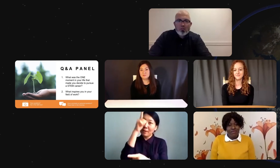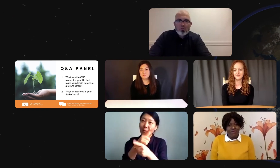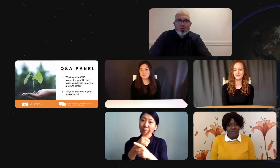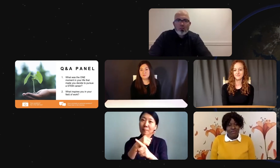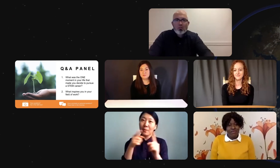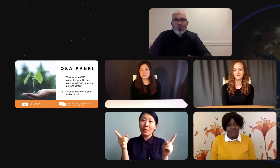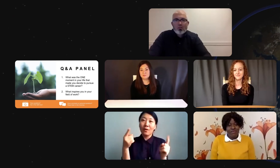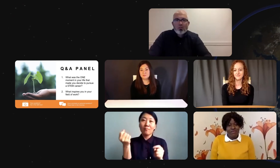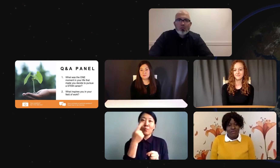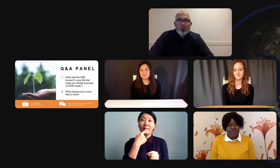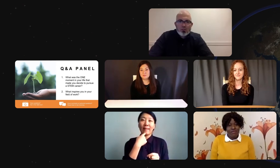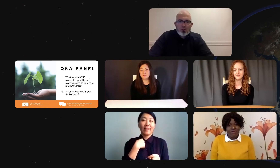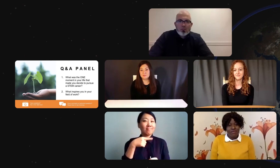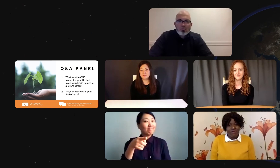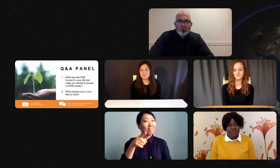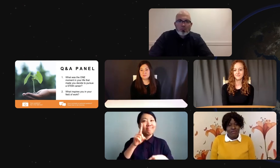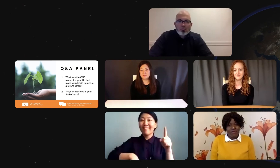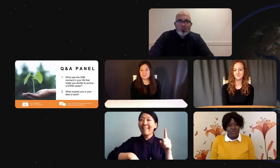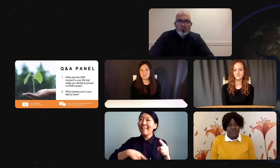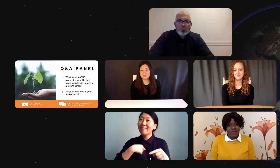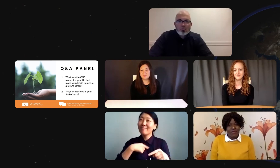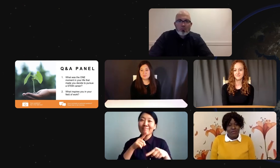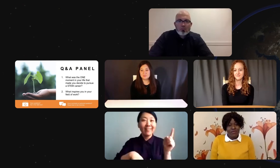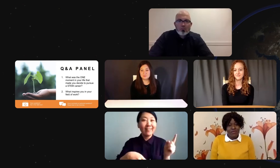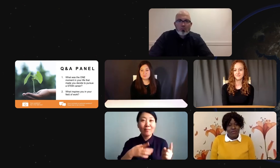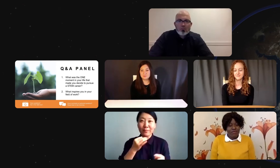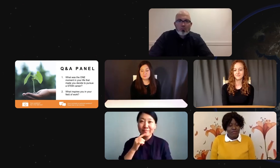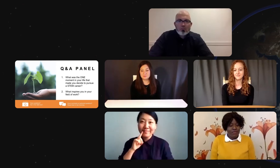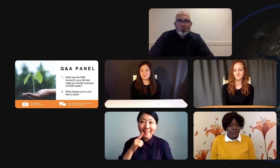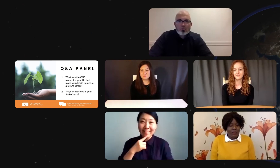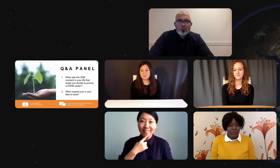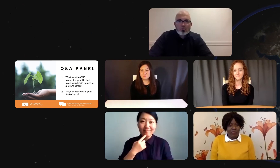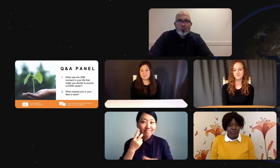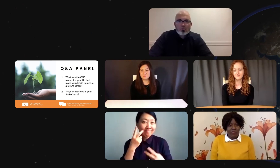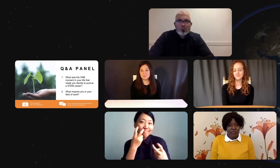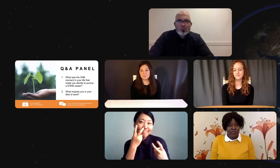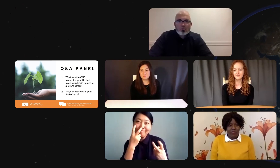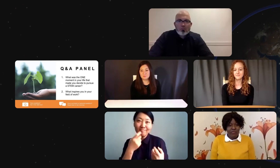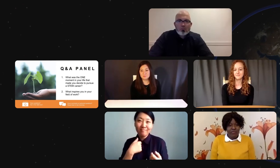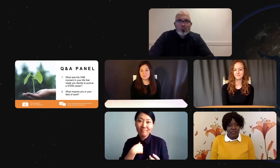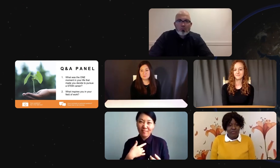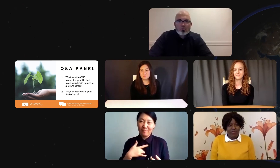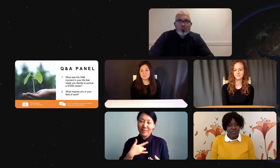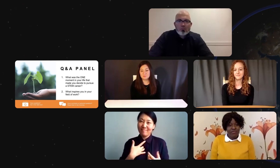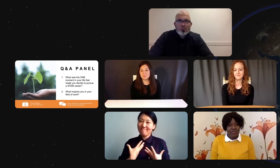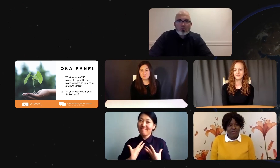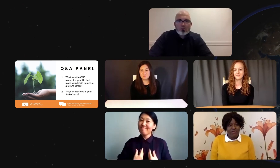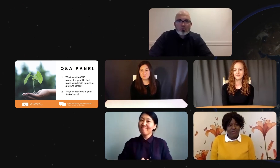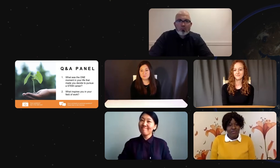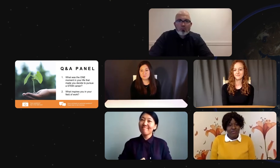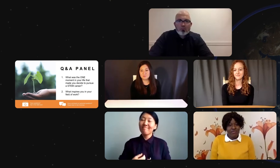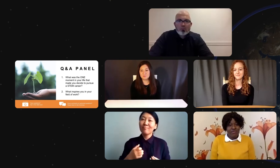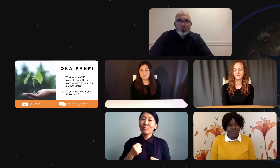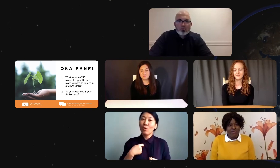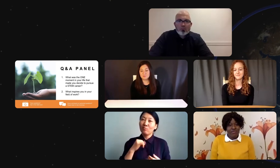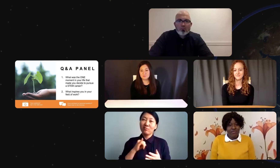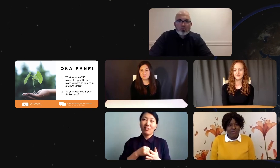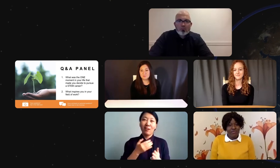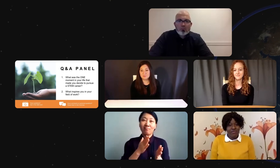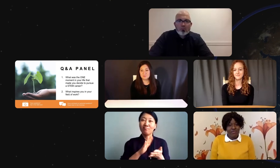He is a doctor. I wanted to be like him. But, I was always told I couldn't because I was deaf.